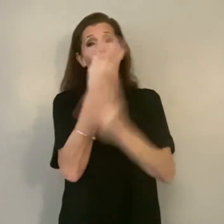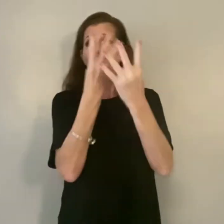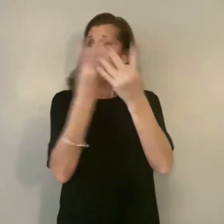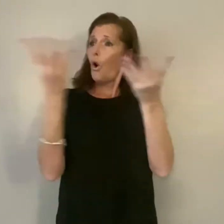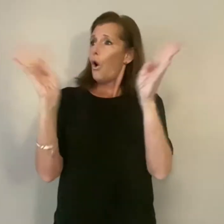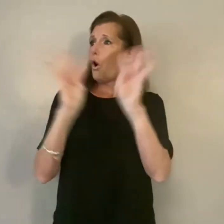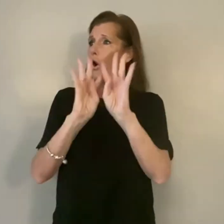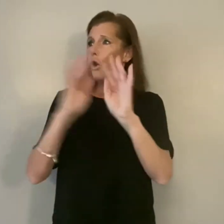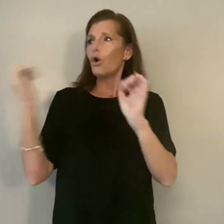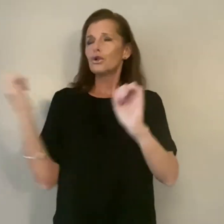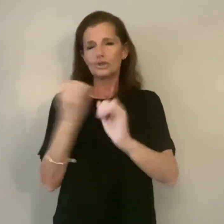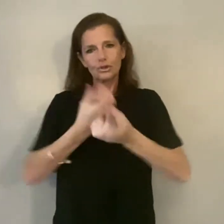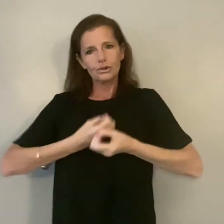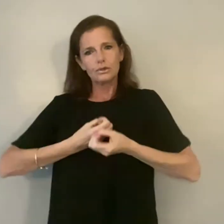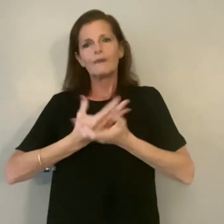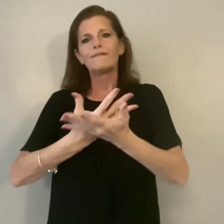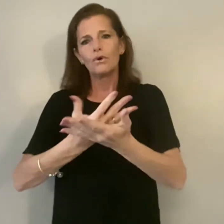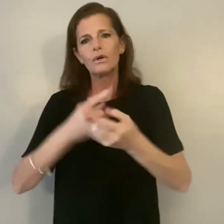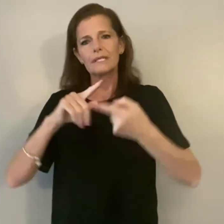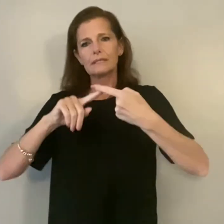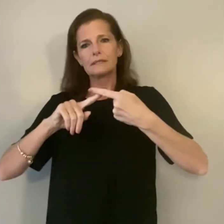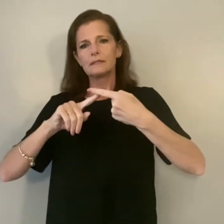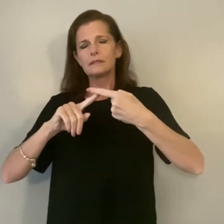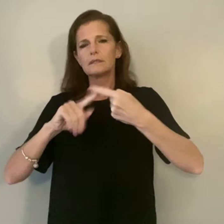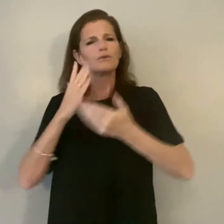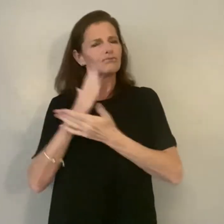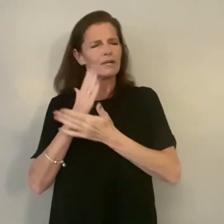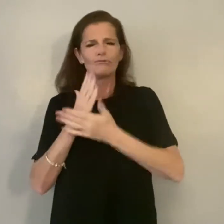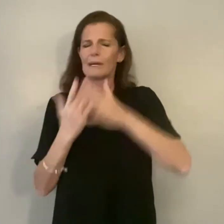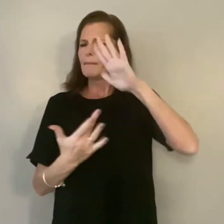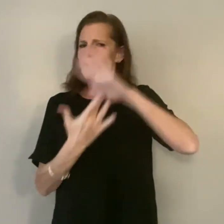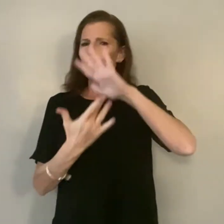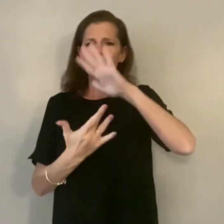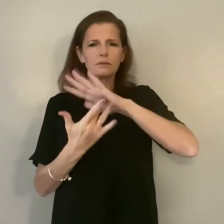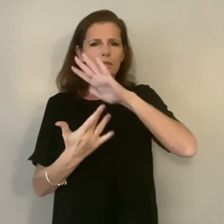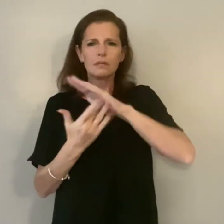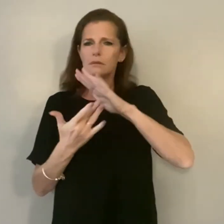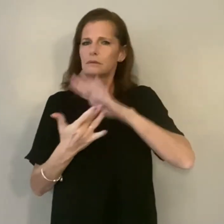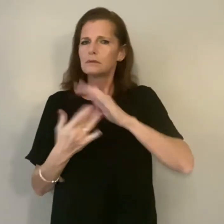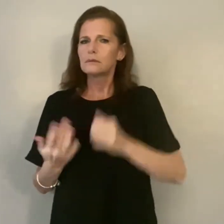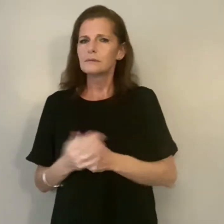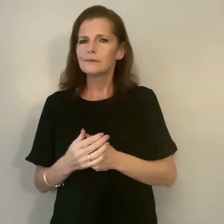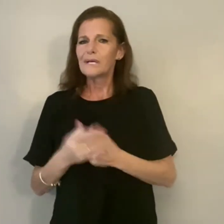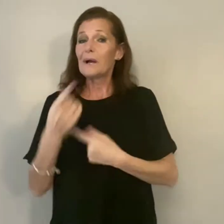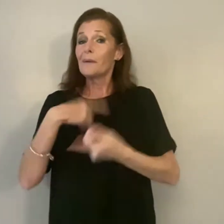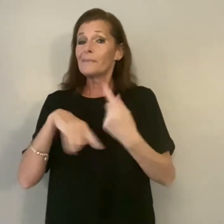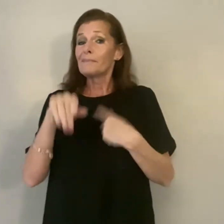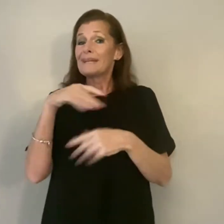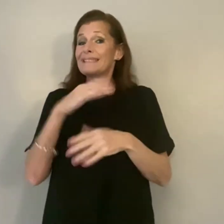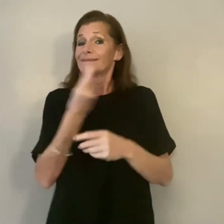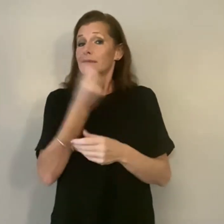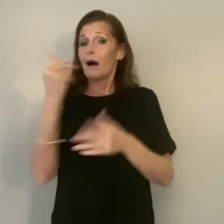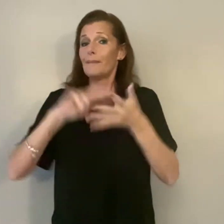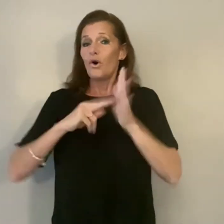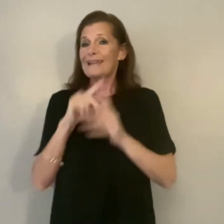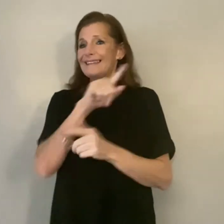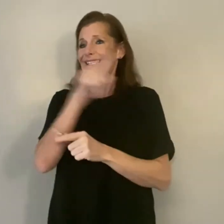everyone around the board table should have a voice. I think that's a really critical element of that. Thus, I think we've all probably come across organizations